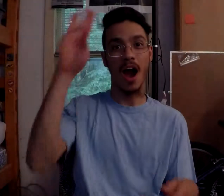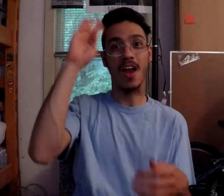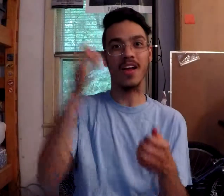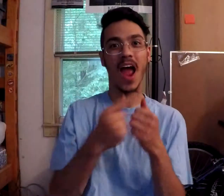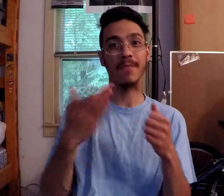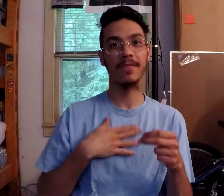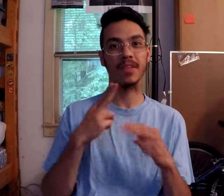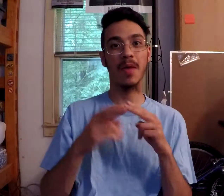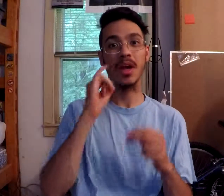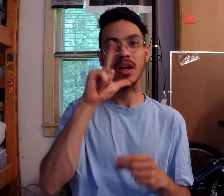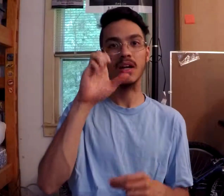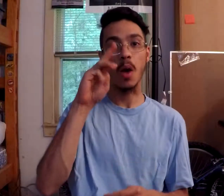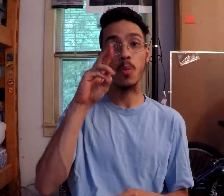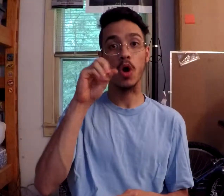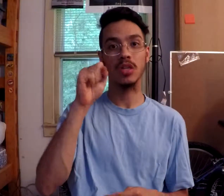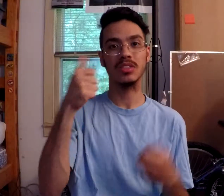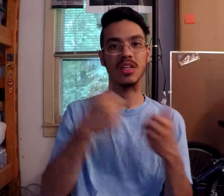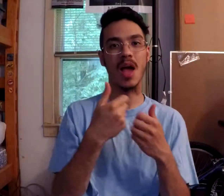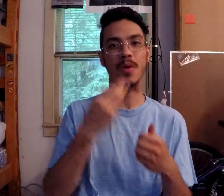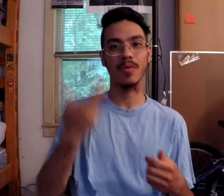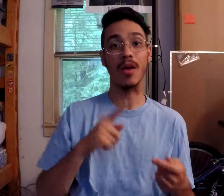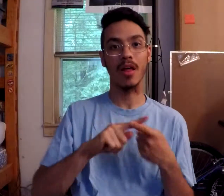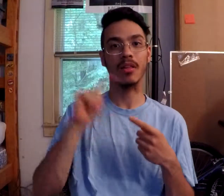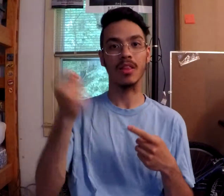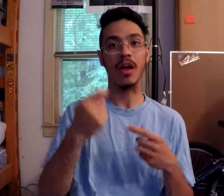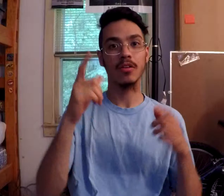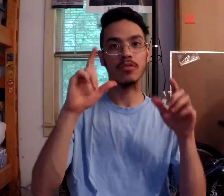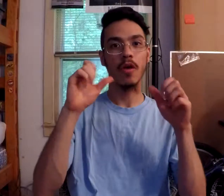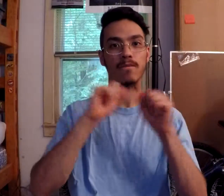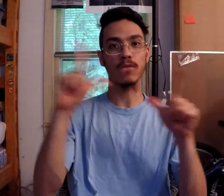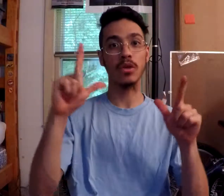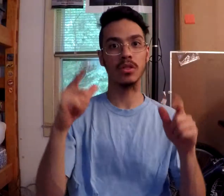Hello everyone. My name is LemBrosGame and to the vlog.